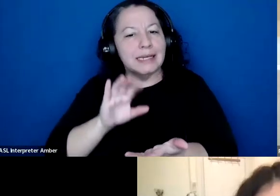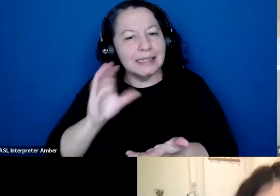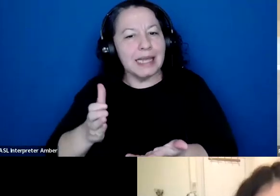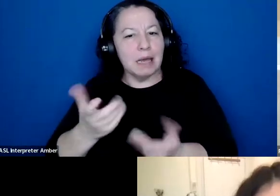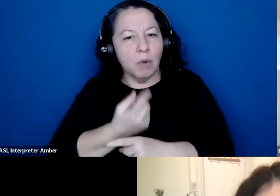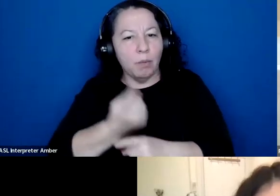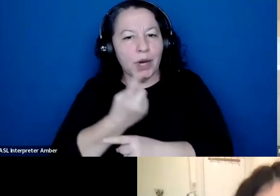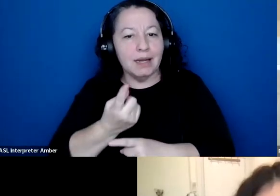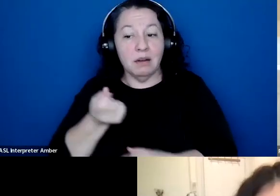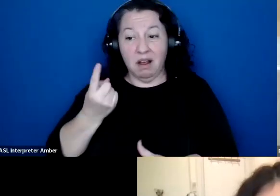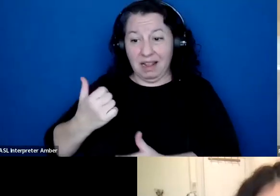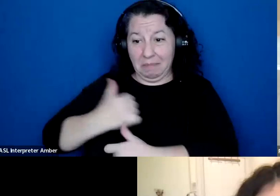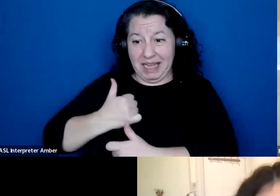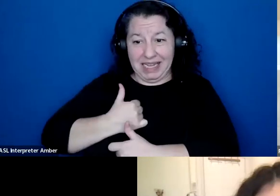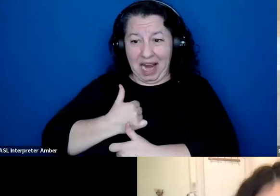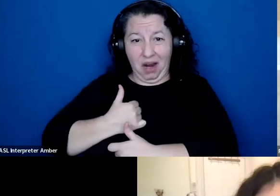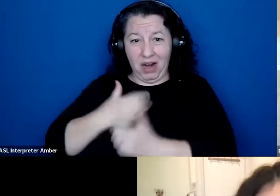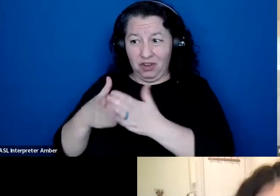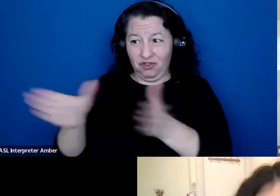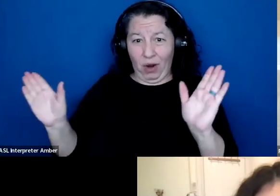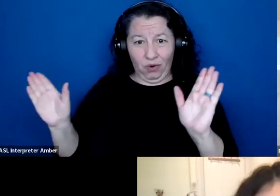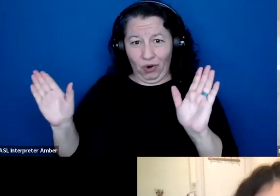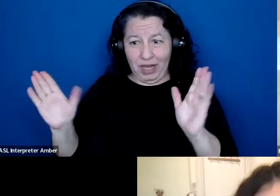land and people's lives, the police is here